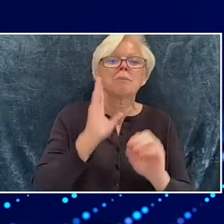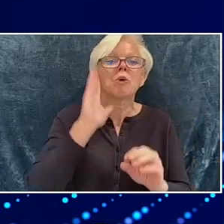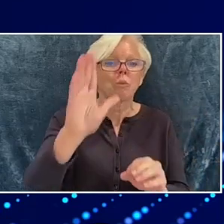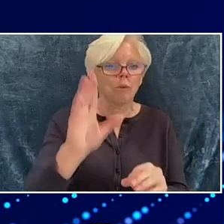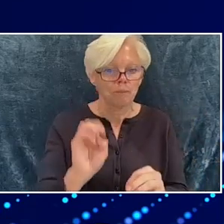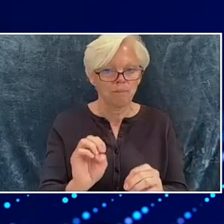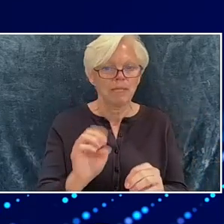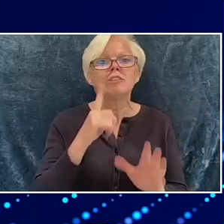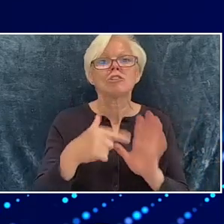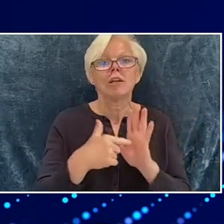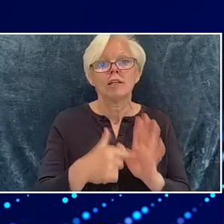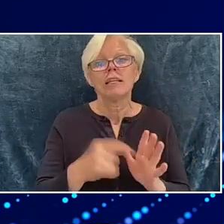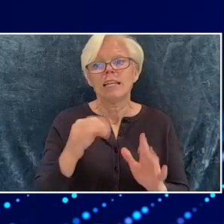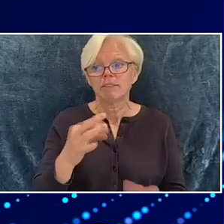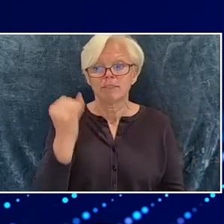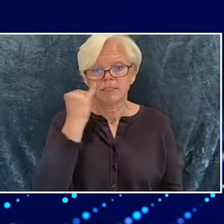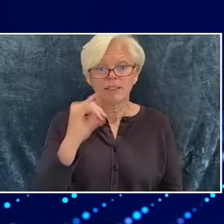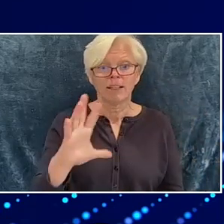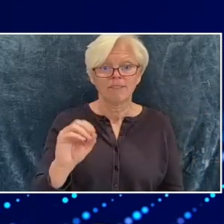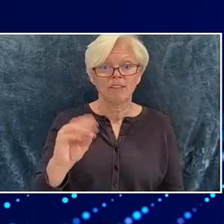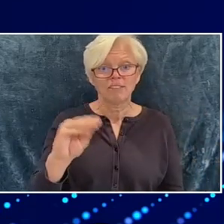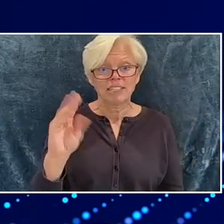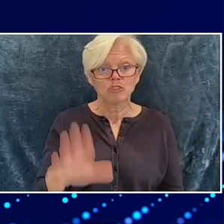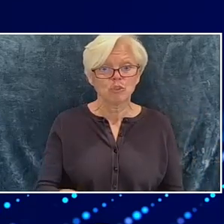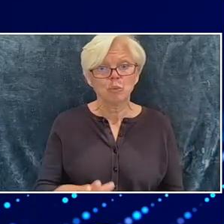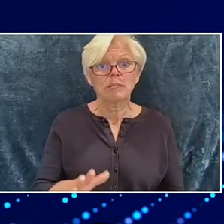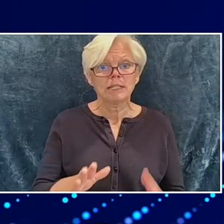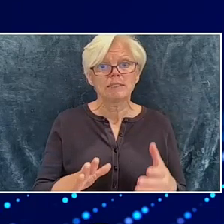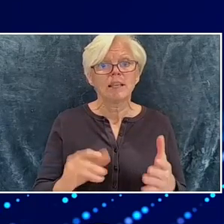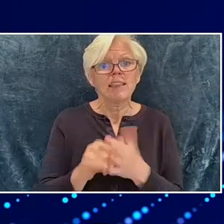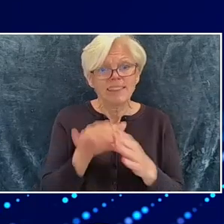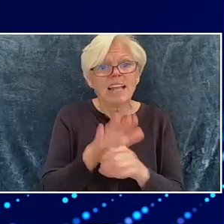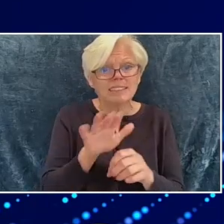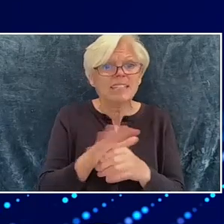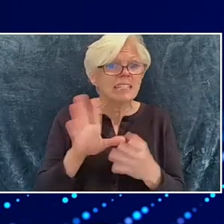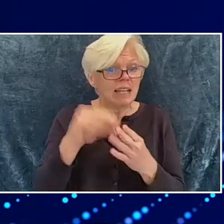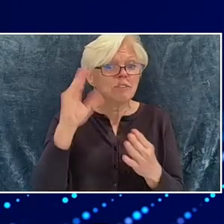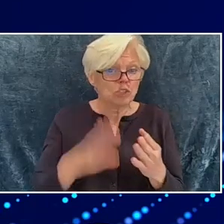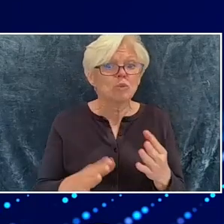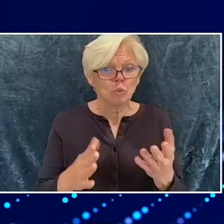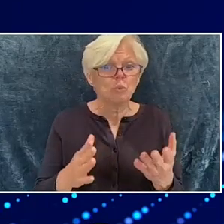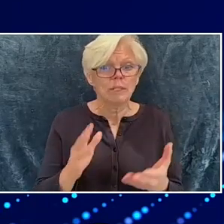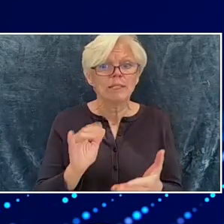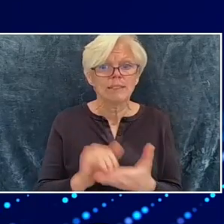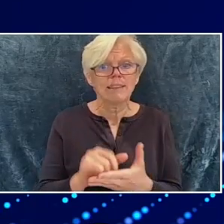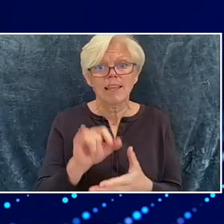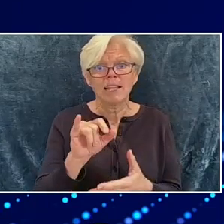it's 50 students, you know, that's enough students, you know, that if there's fraud